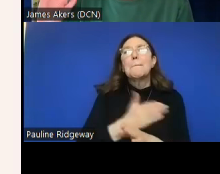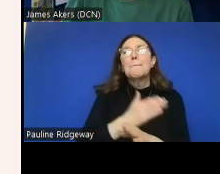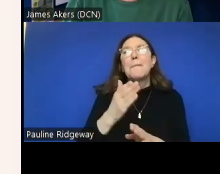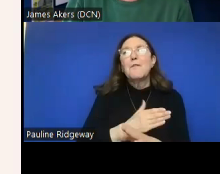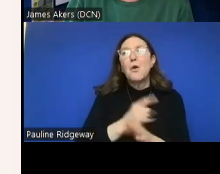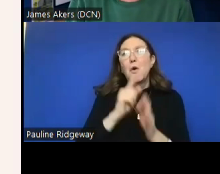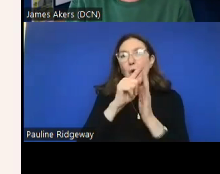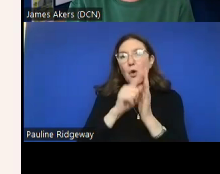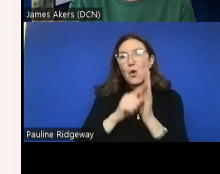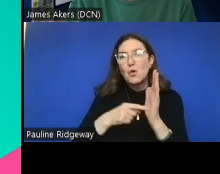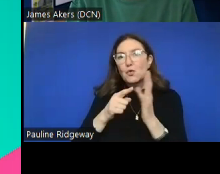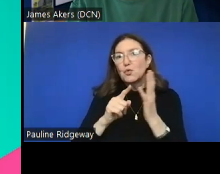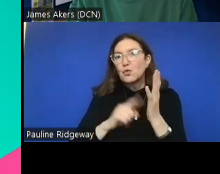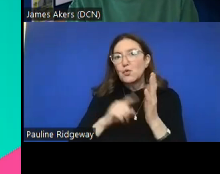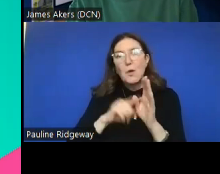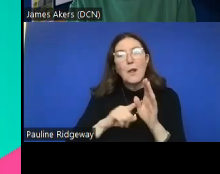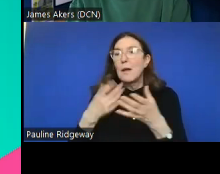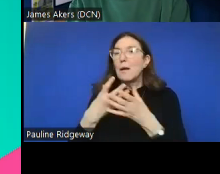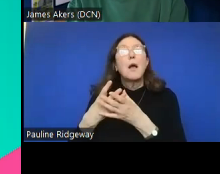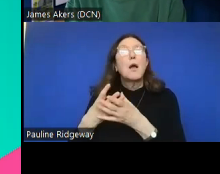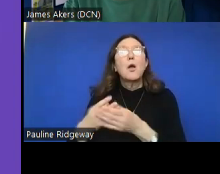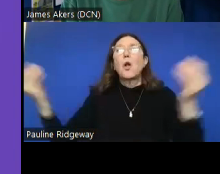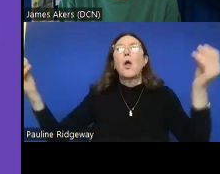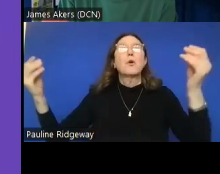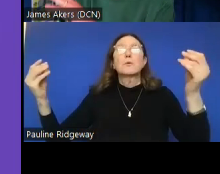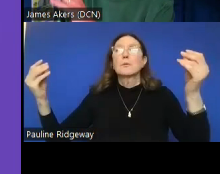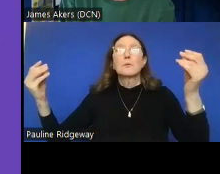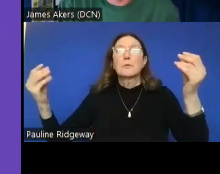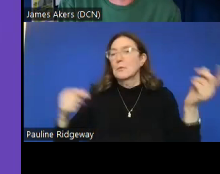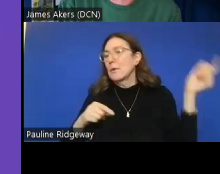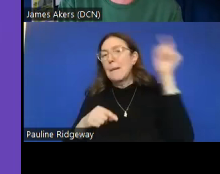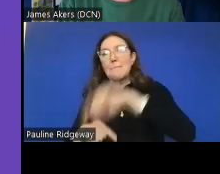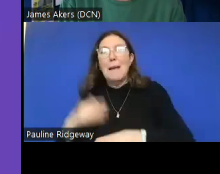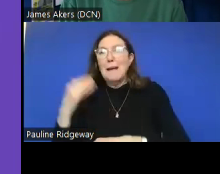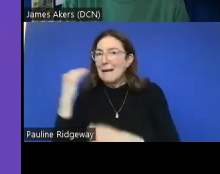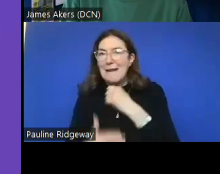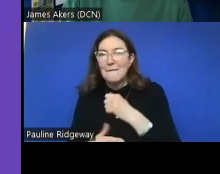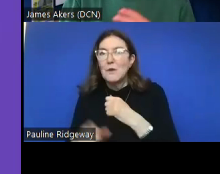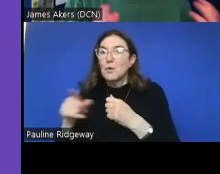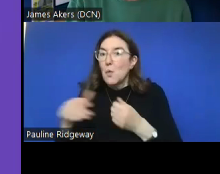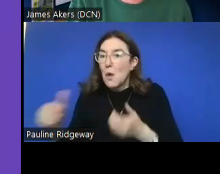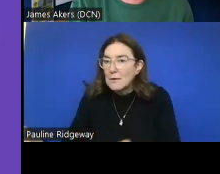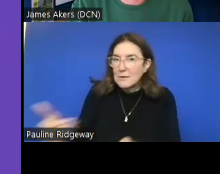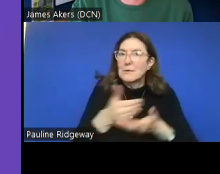Please check that one out. Aside from that, please get in touch with us. We're here to support you.